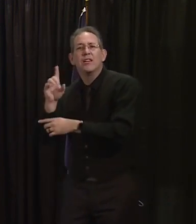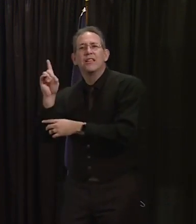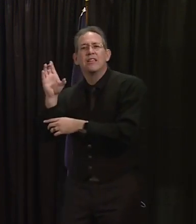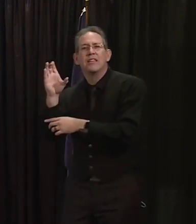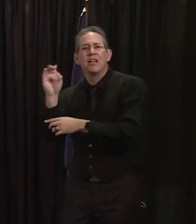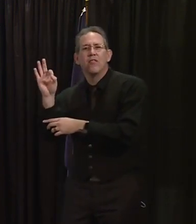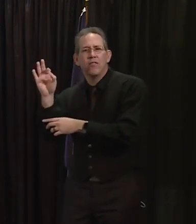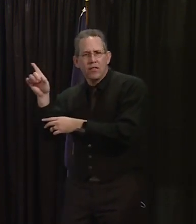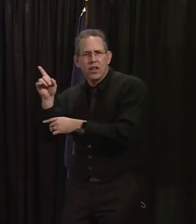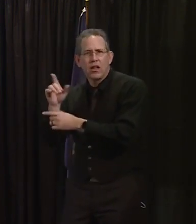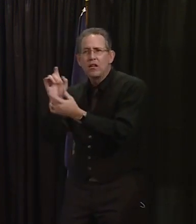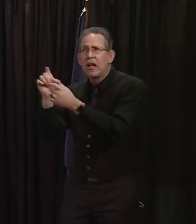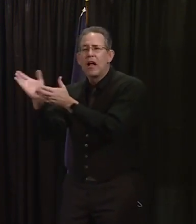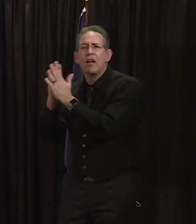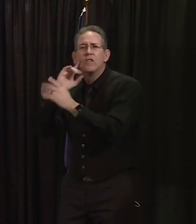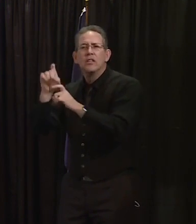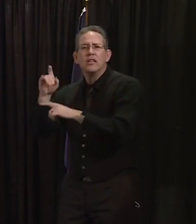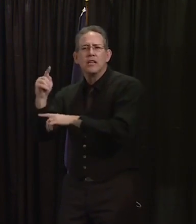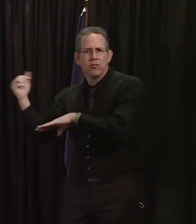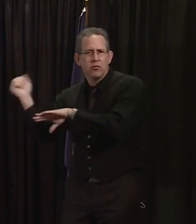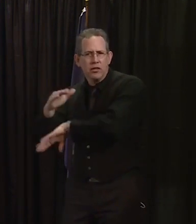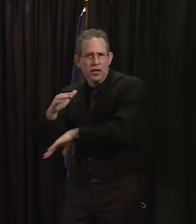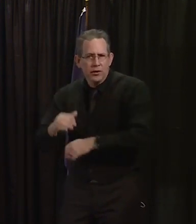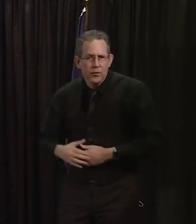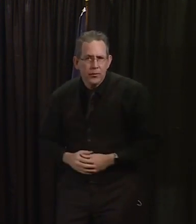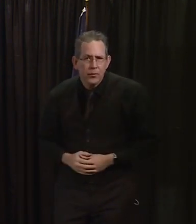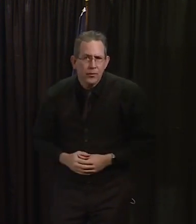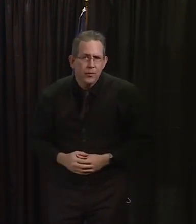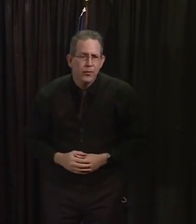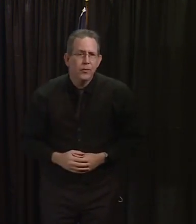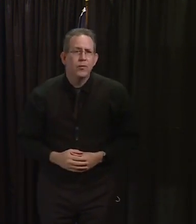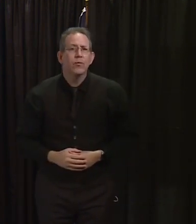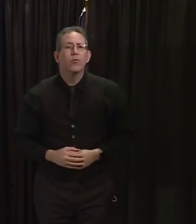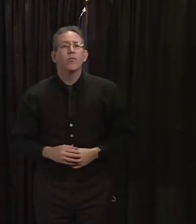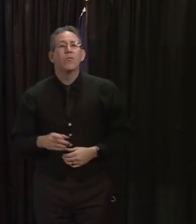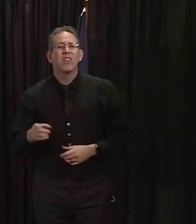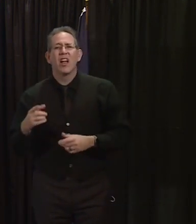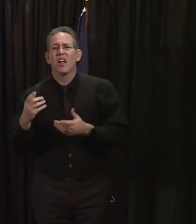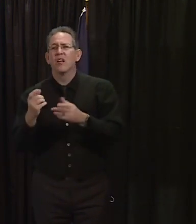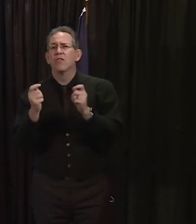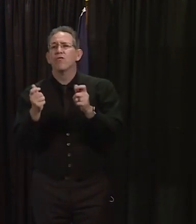Rapid tests continued to be an important tool, especially given what